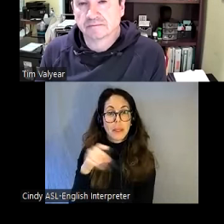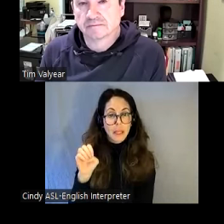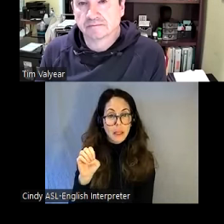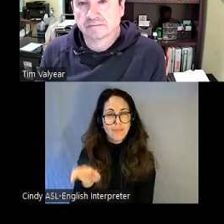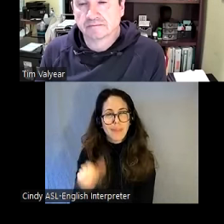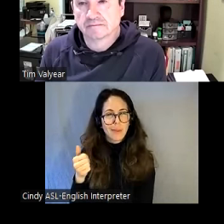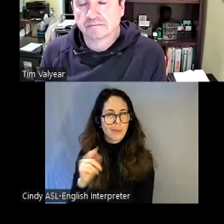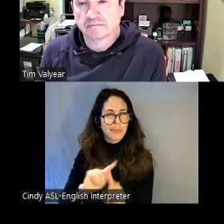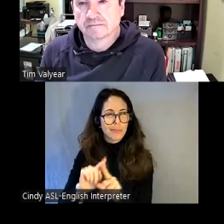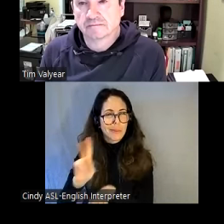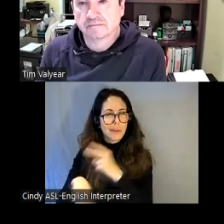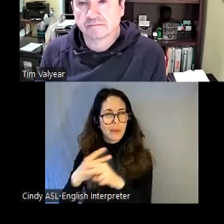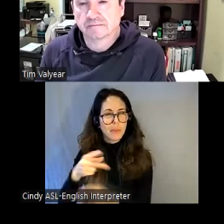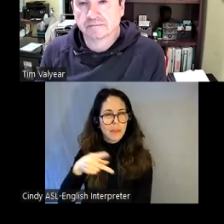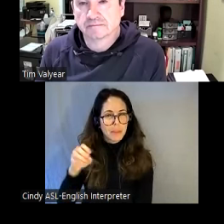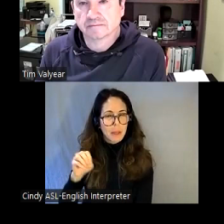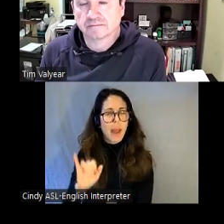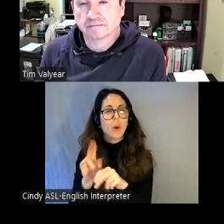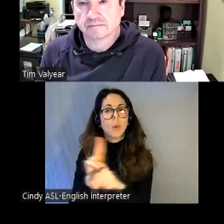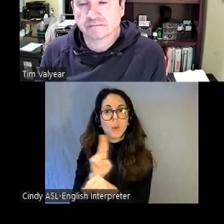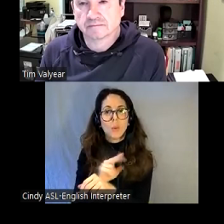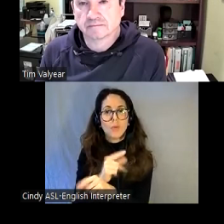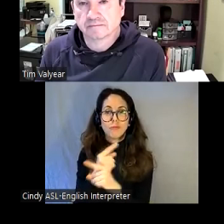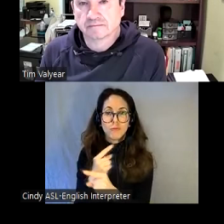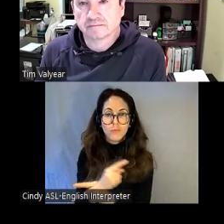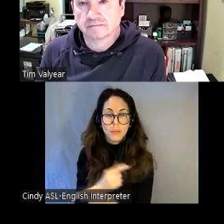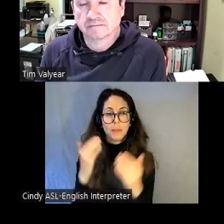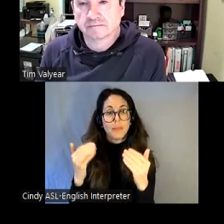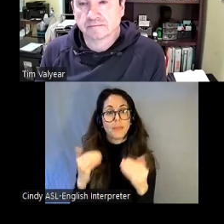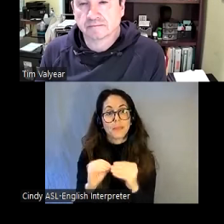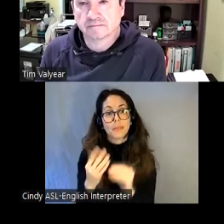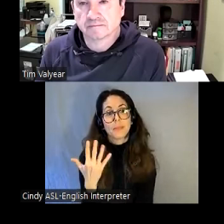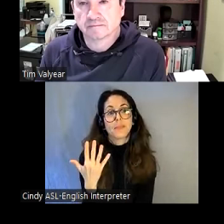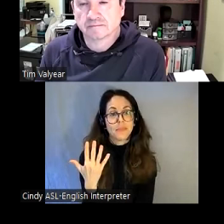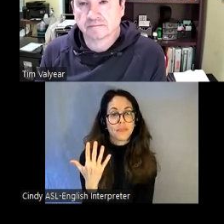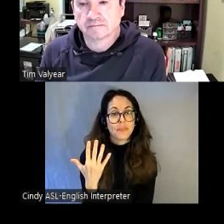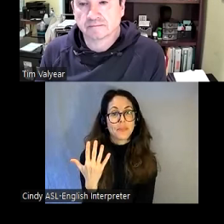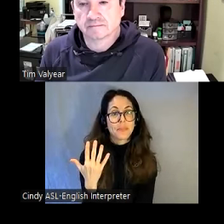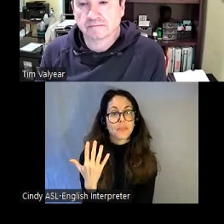and COVID. The importance of personal protective equipment, PPE, and different types of PPE and how to use